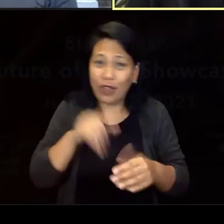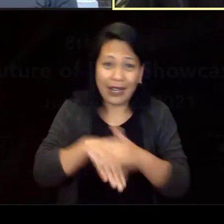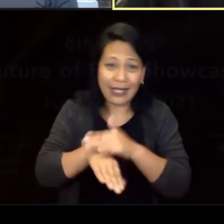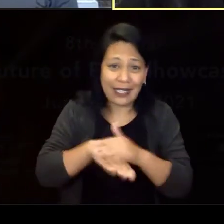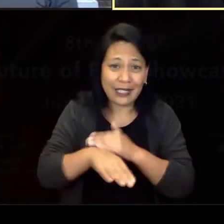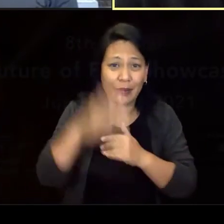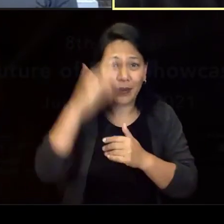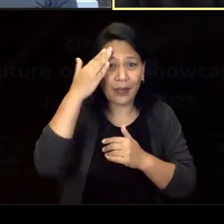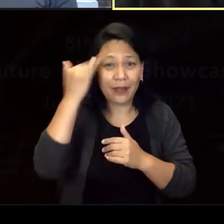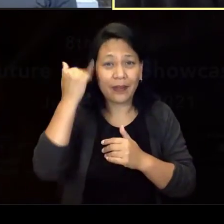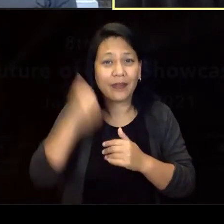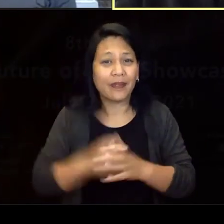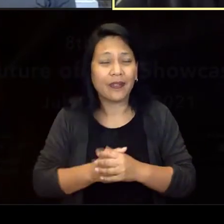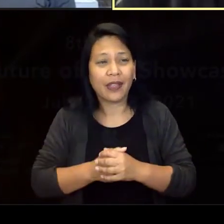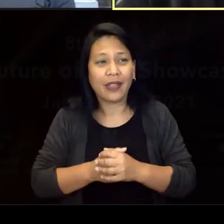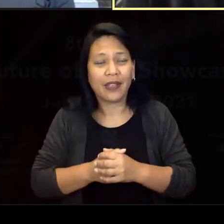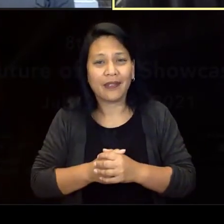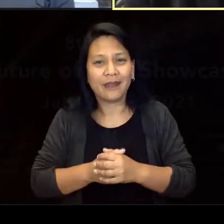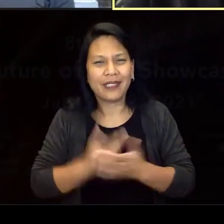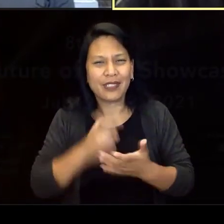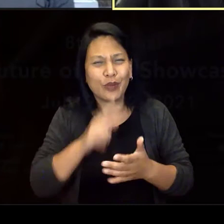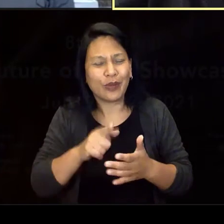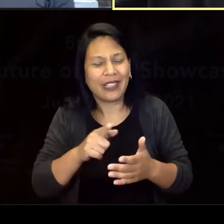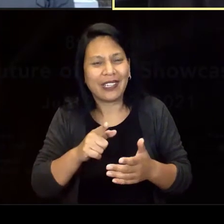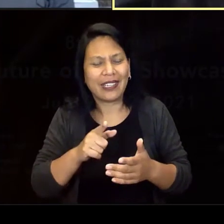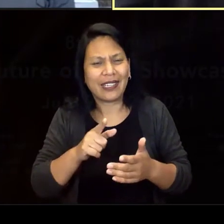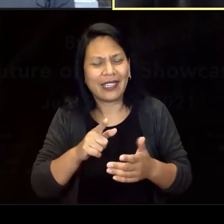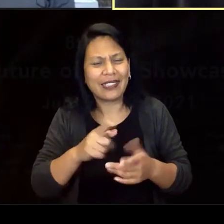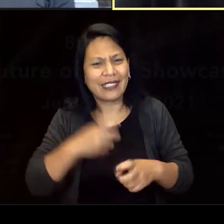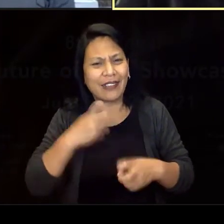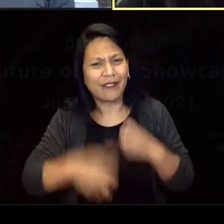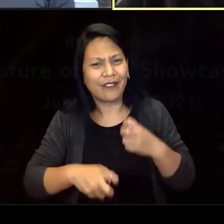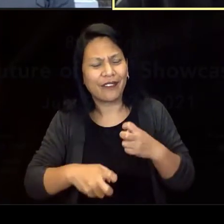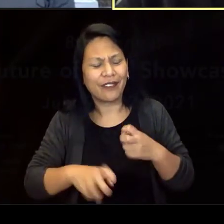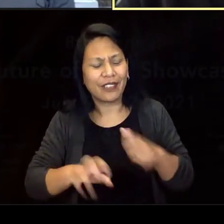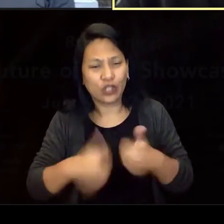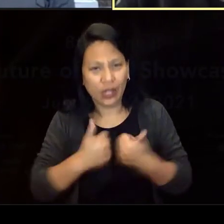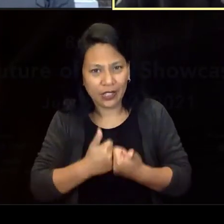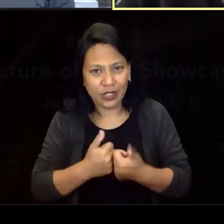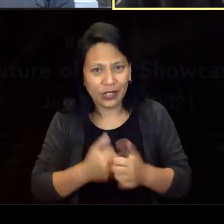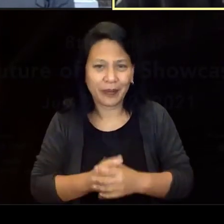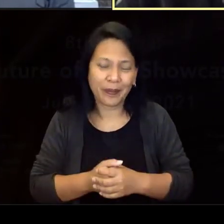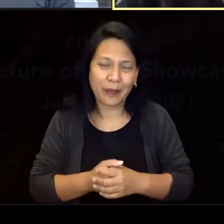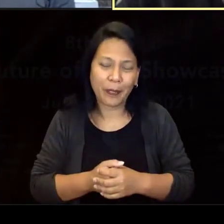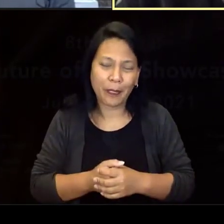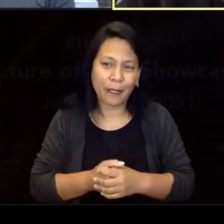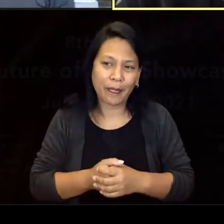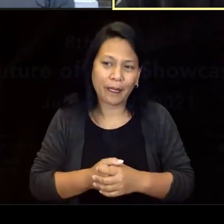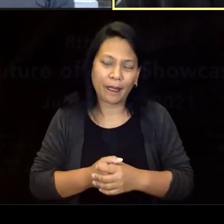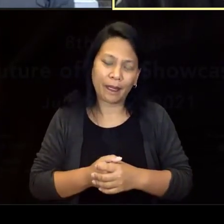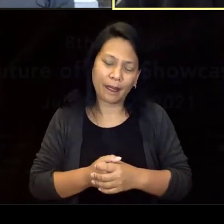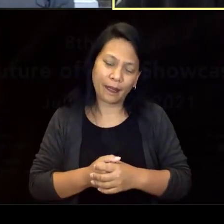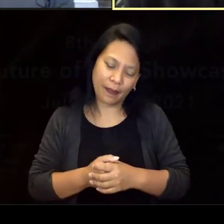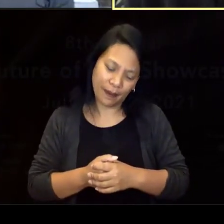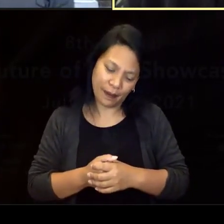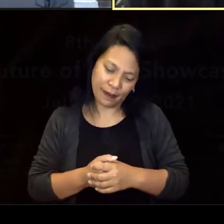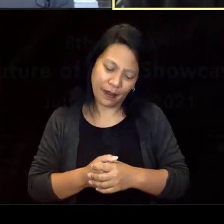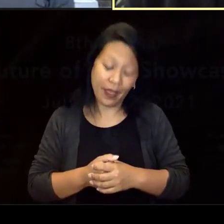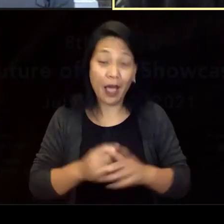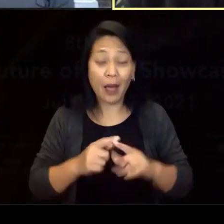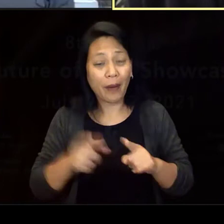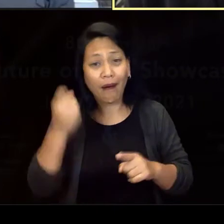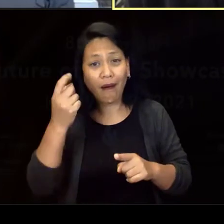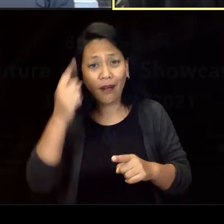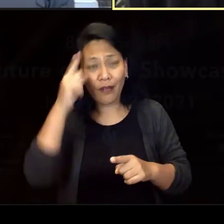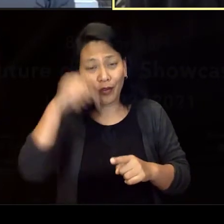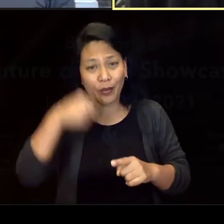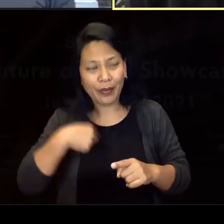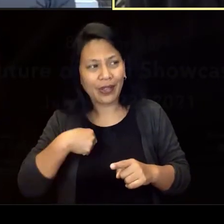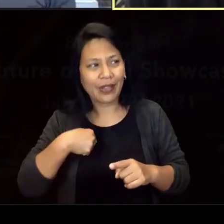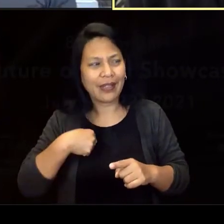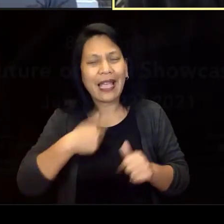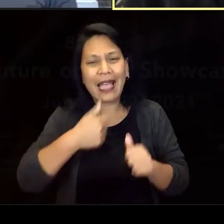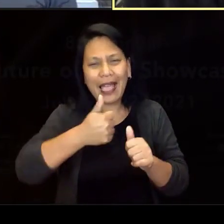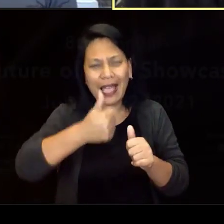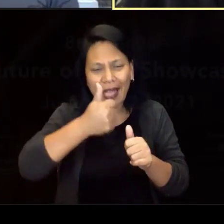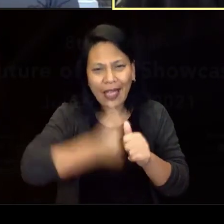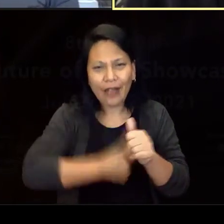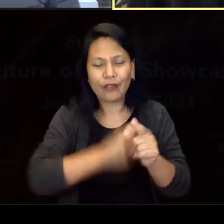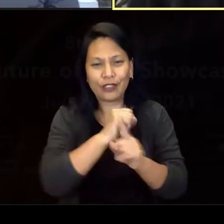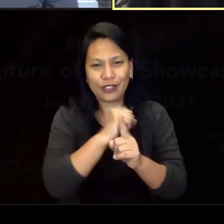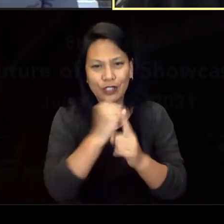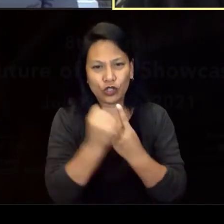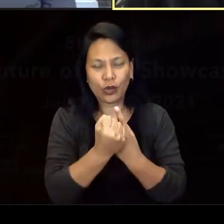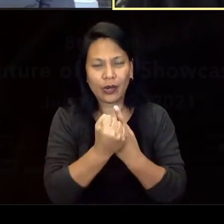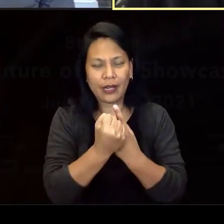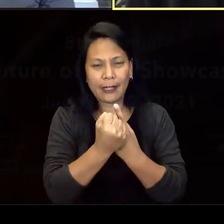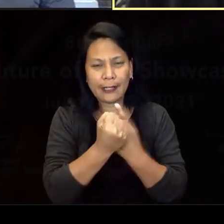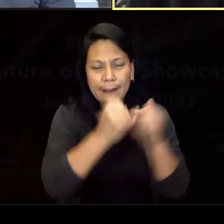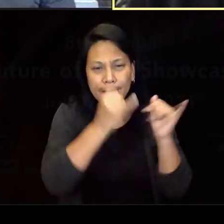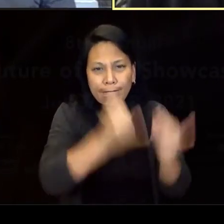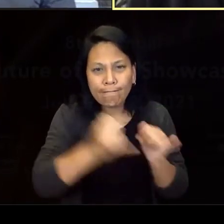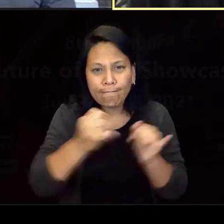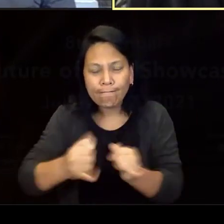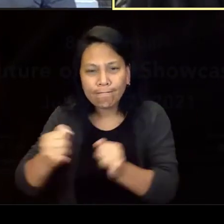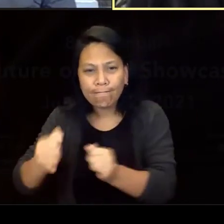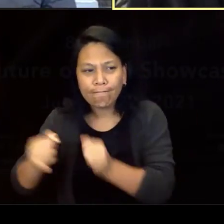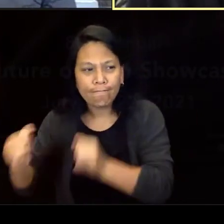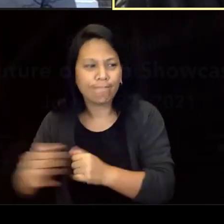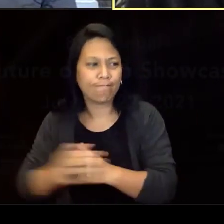And so it's very tricky, but I do think that like, for me, it's like each situation I take on individually and I pick my battles